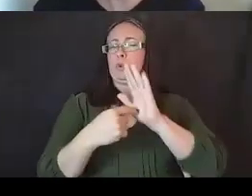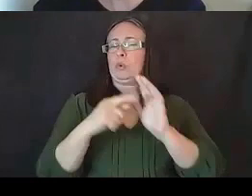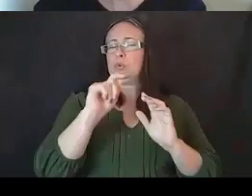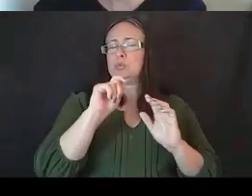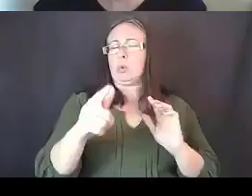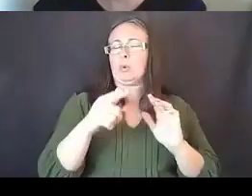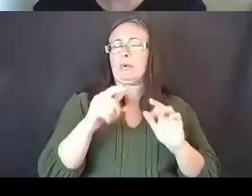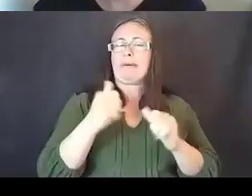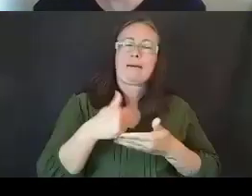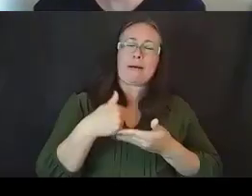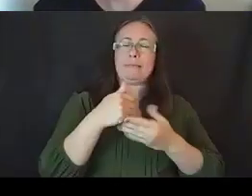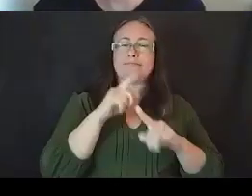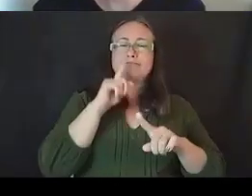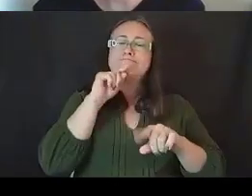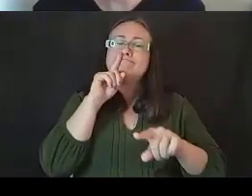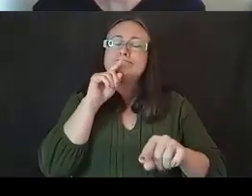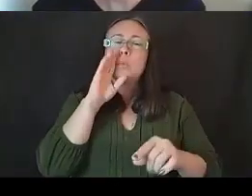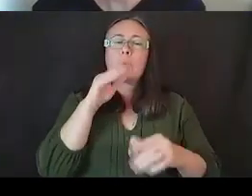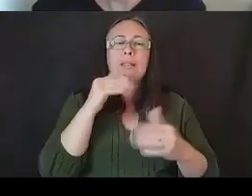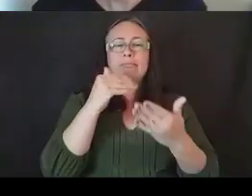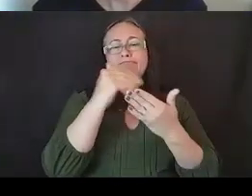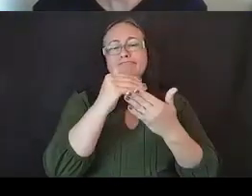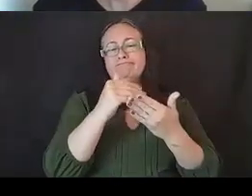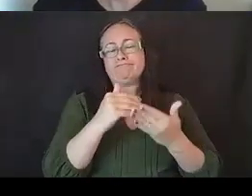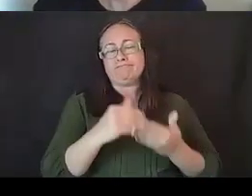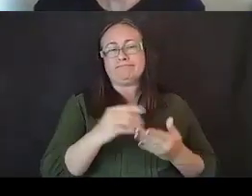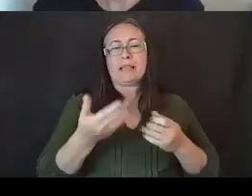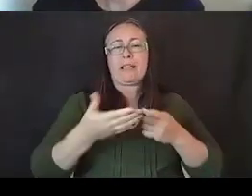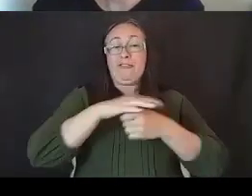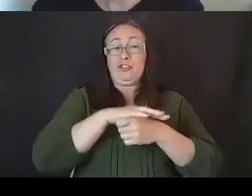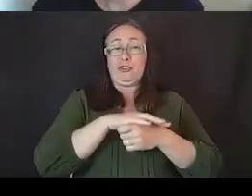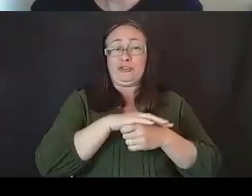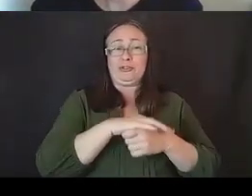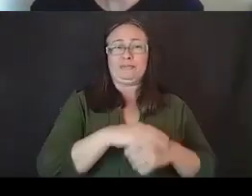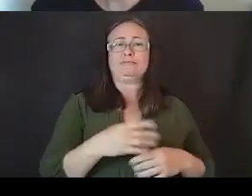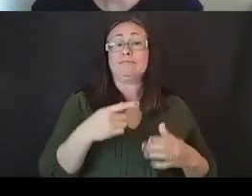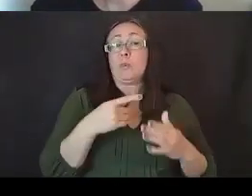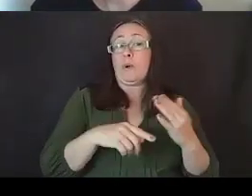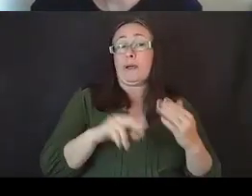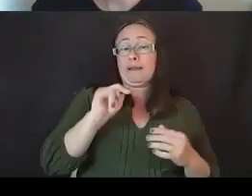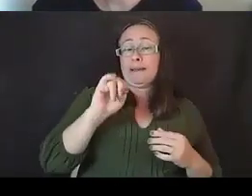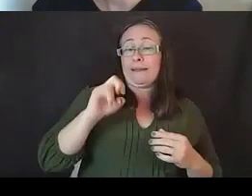We'll cover the ones listed here. What is the NIH already funding in my research area,